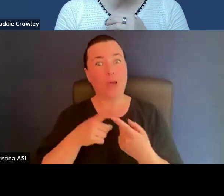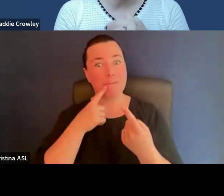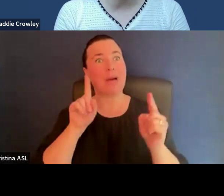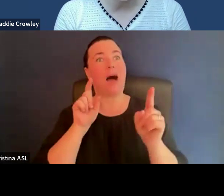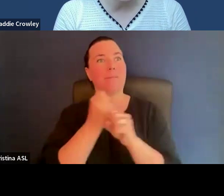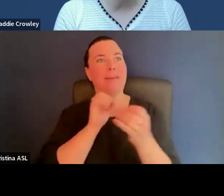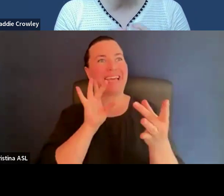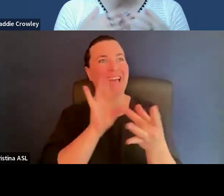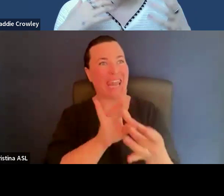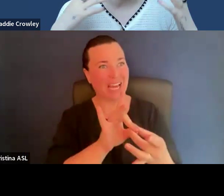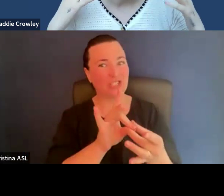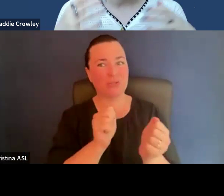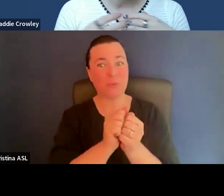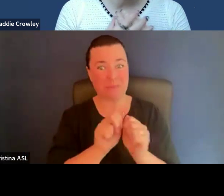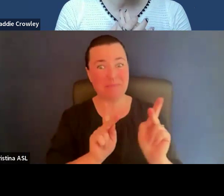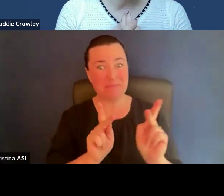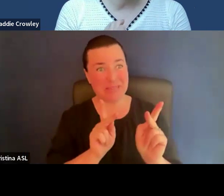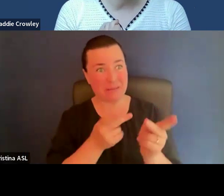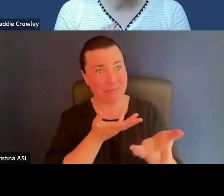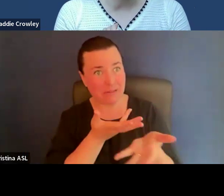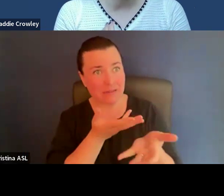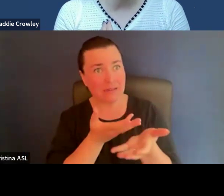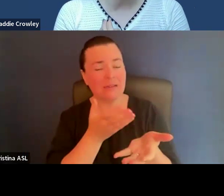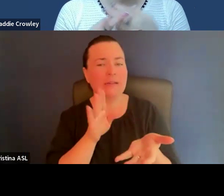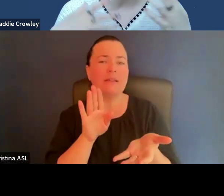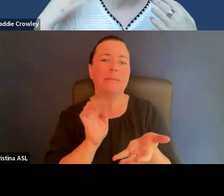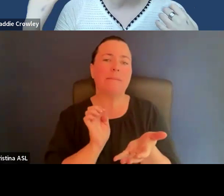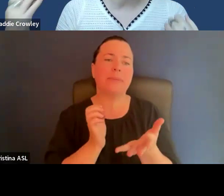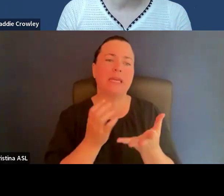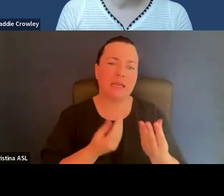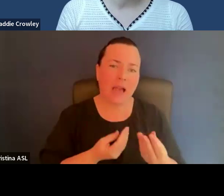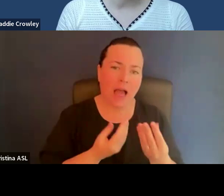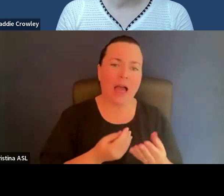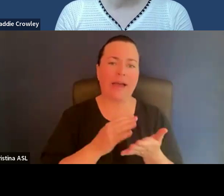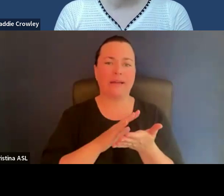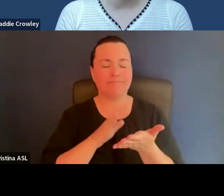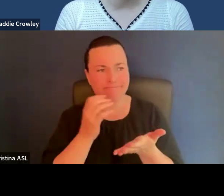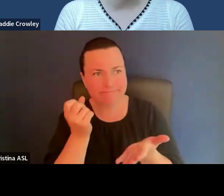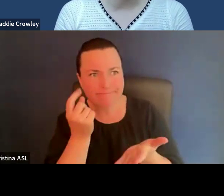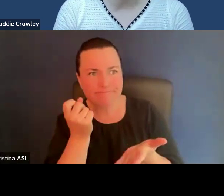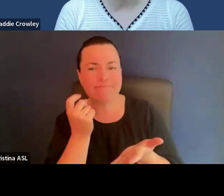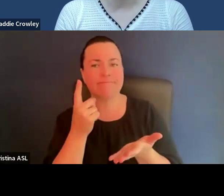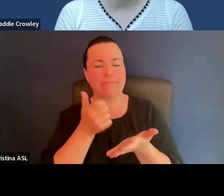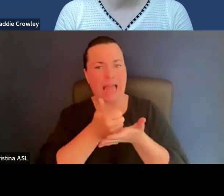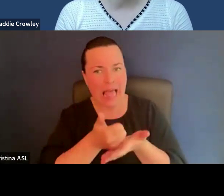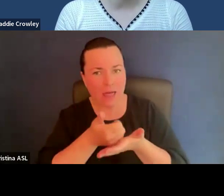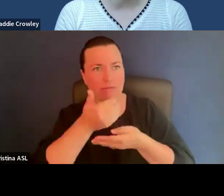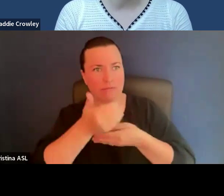being gracious and kind of nurturing those relationships will only help move things further in the right direction